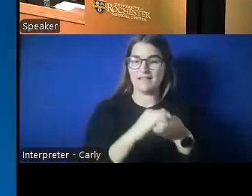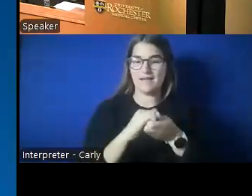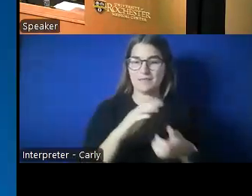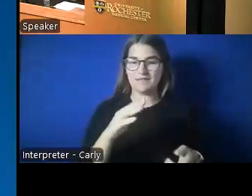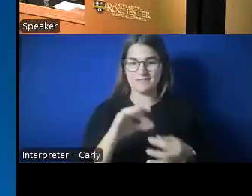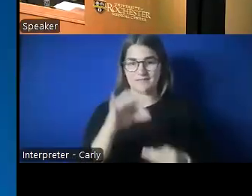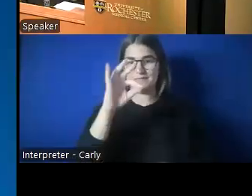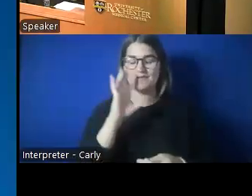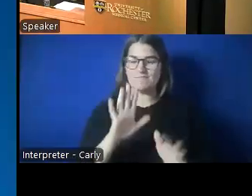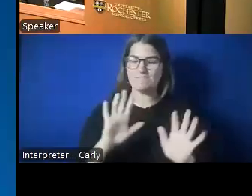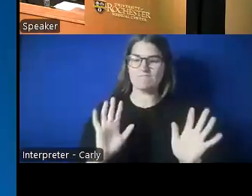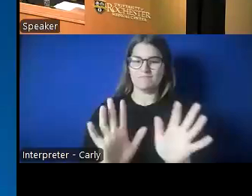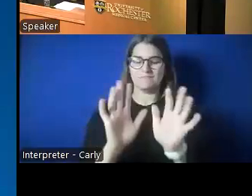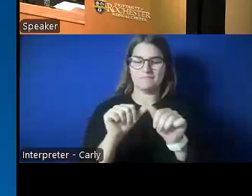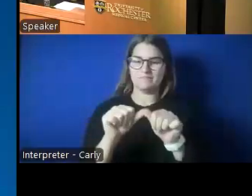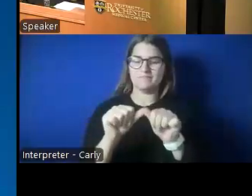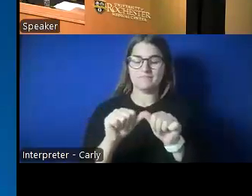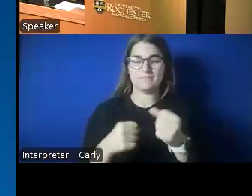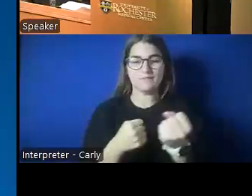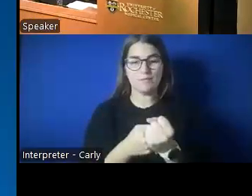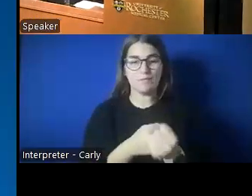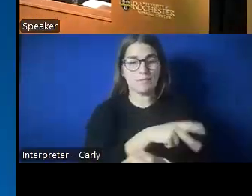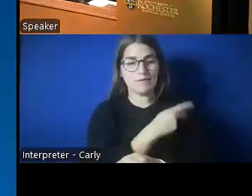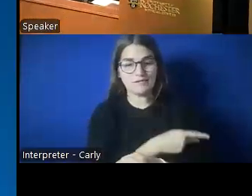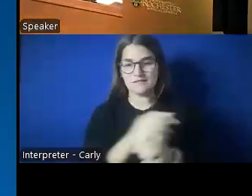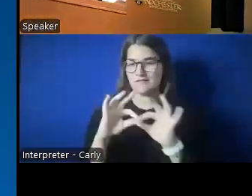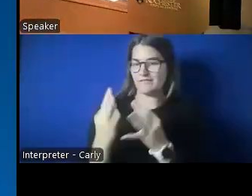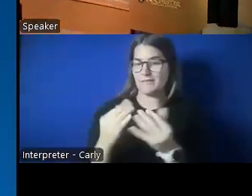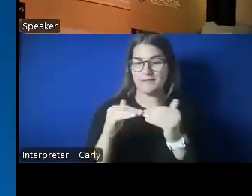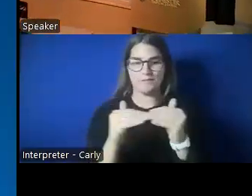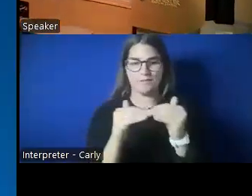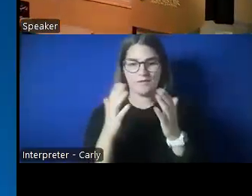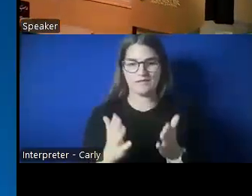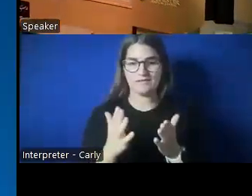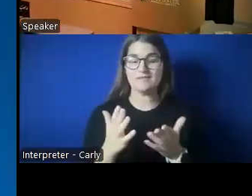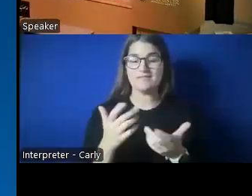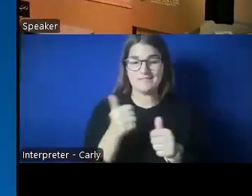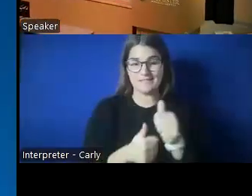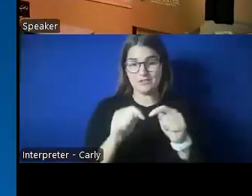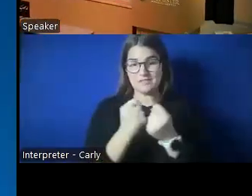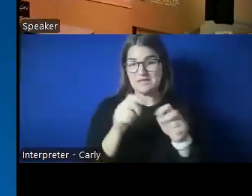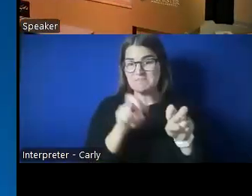to support patients families and colleagues each team member most of whom you see here exemplifies